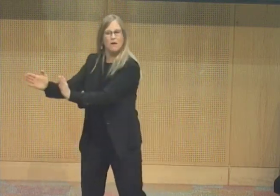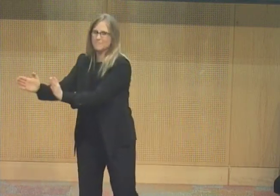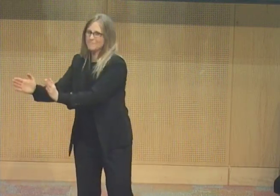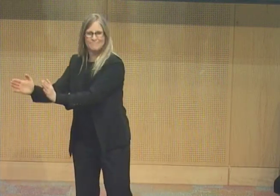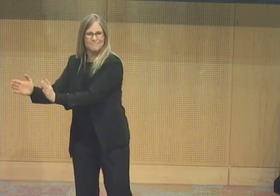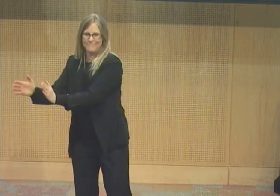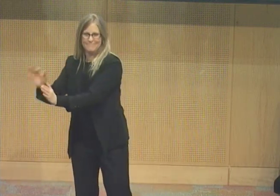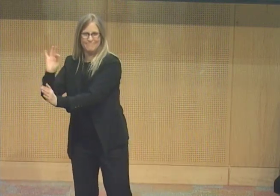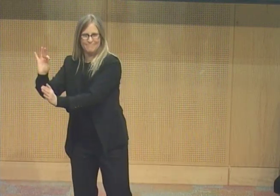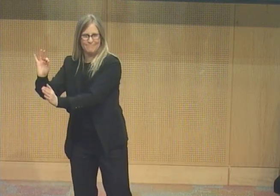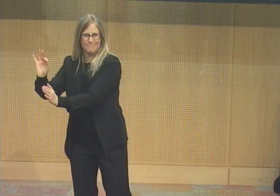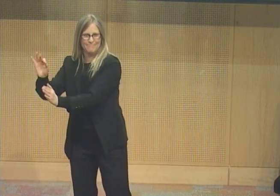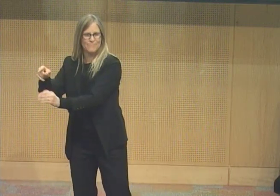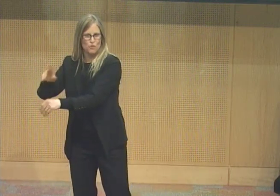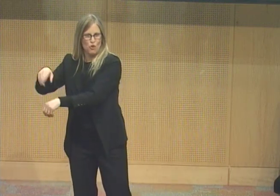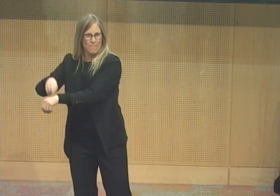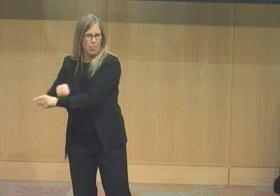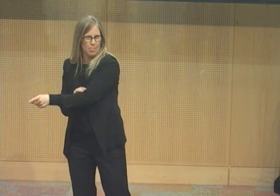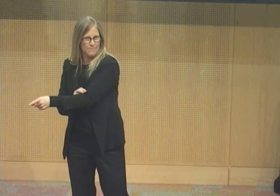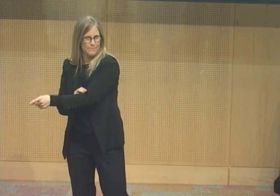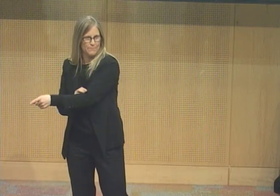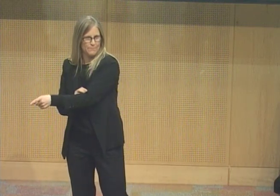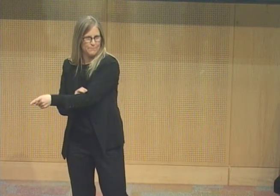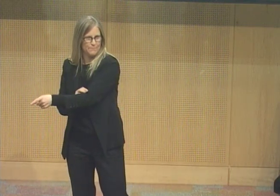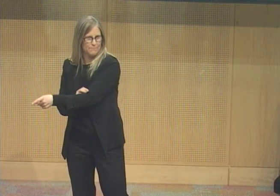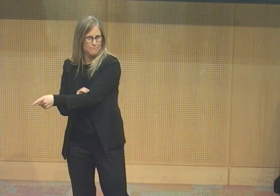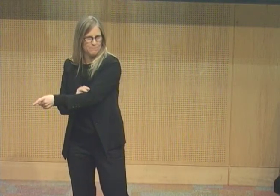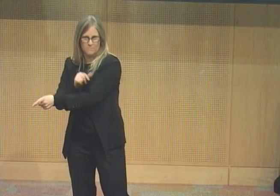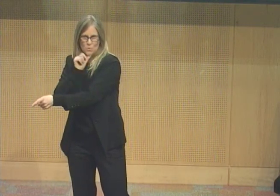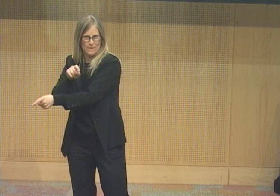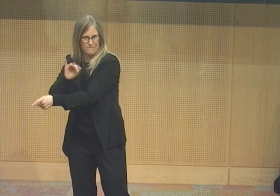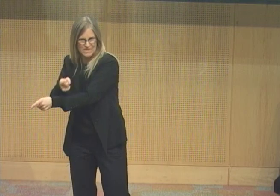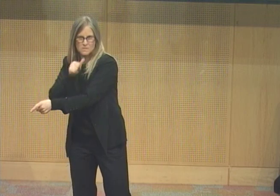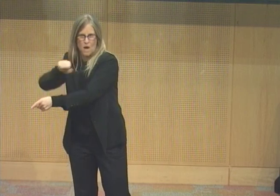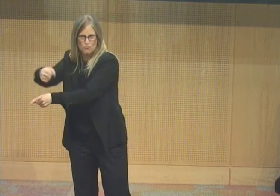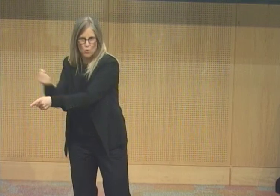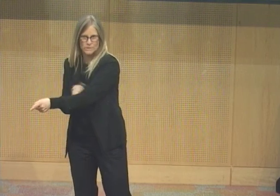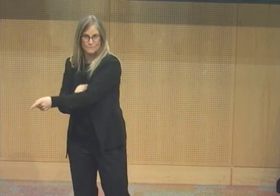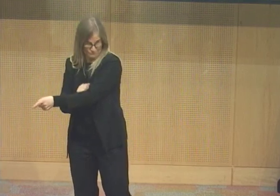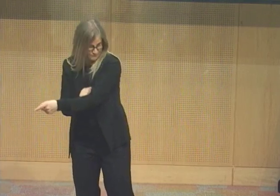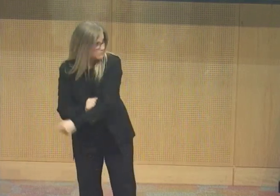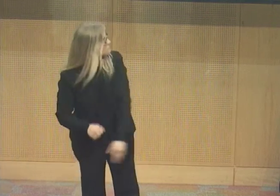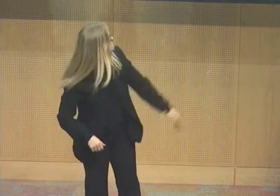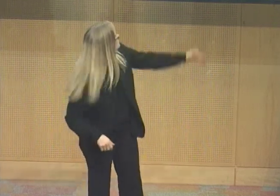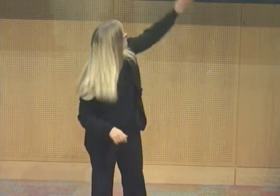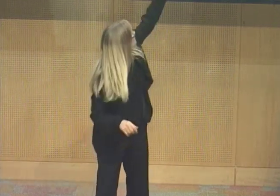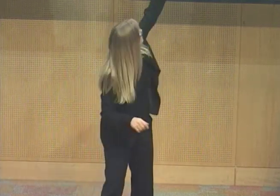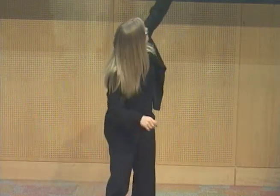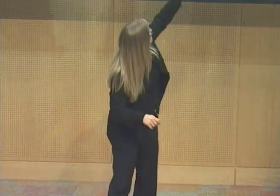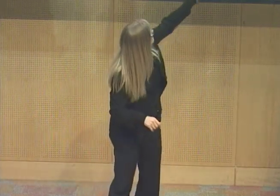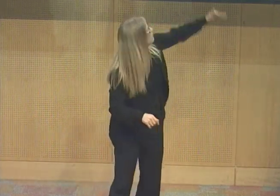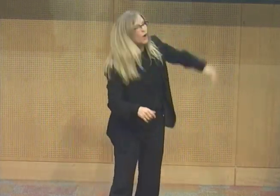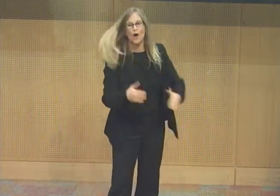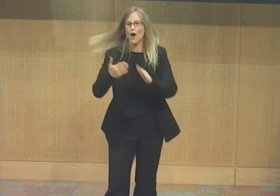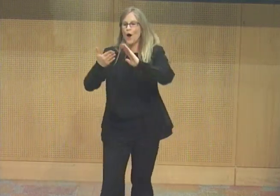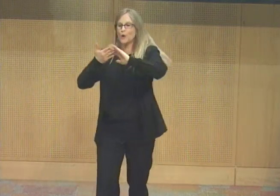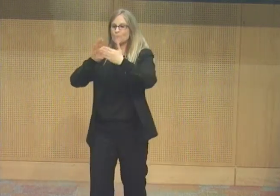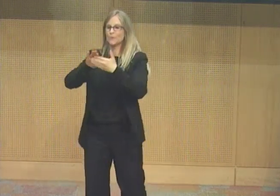hearing people characterized as "normal." They don't need to be fixed. They're not broken in any way.